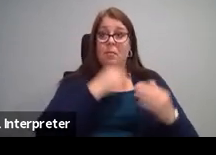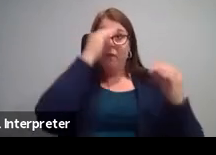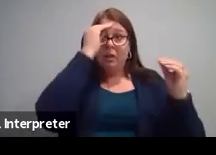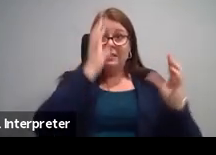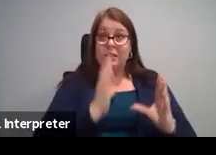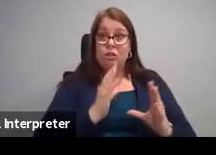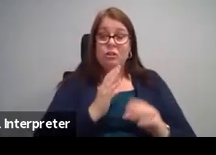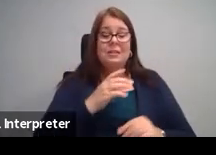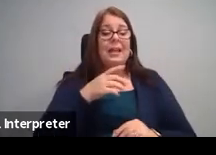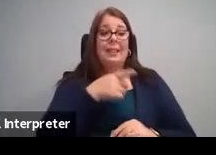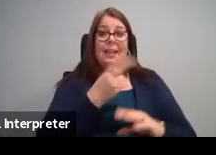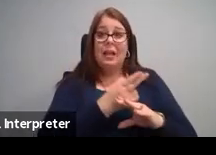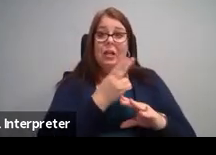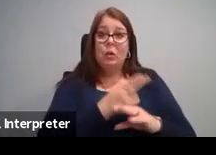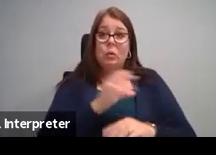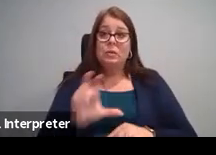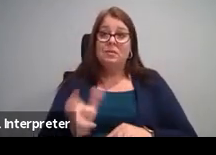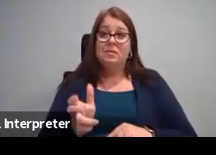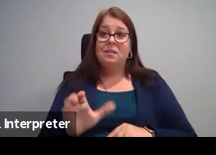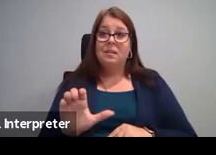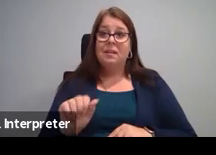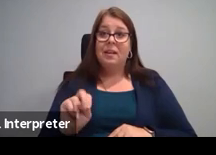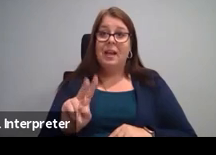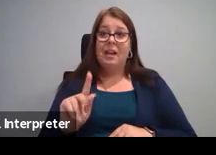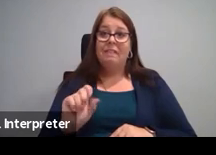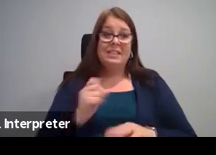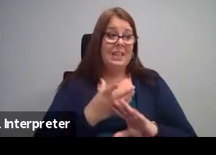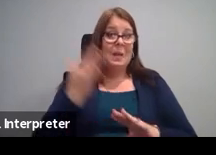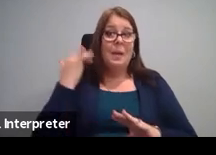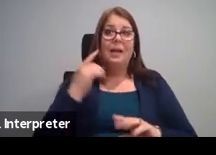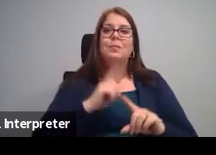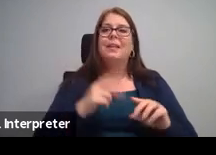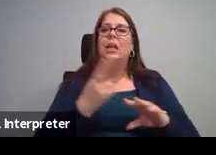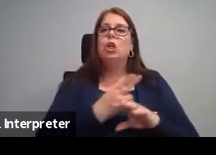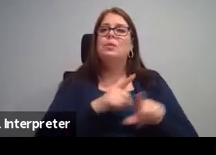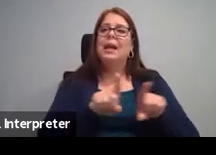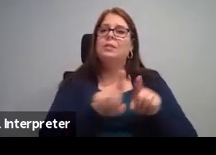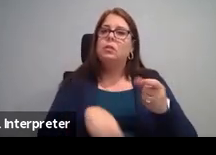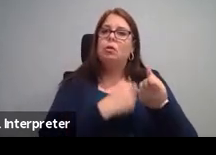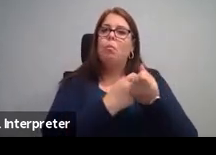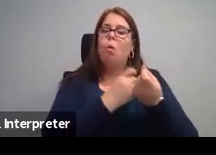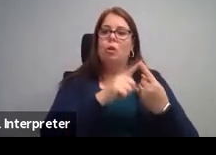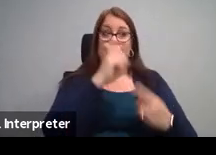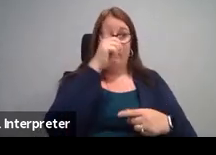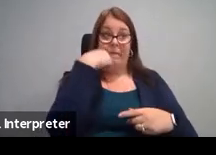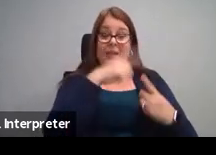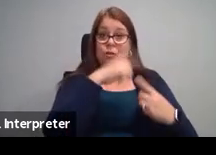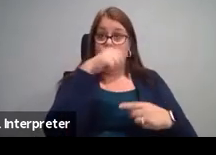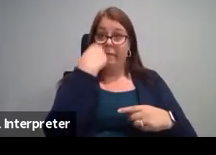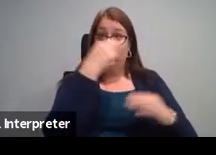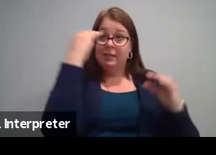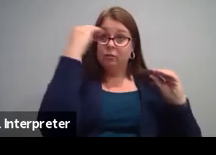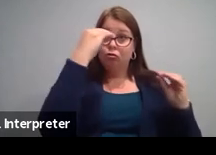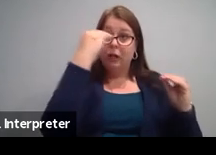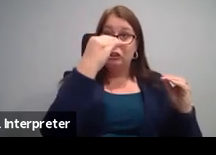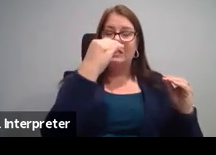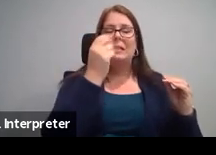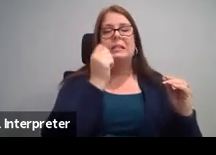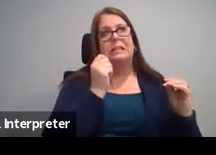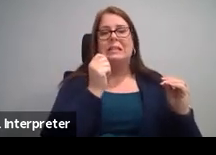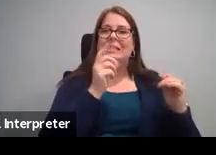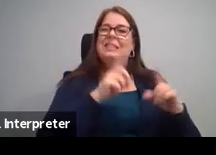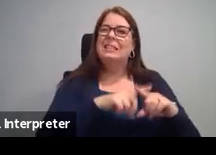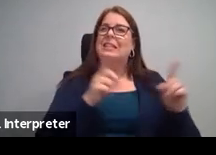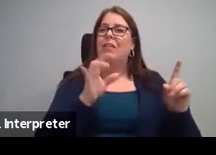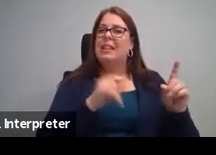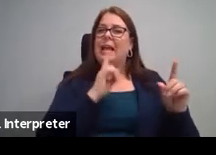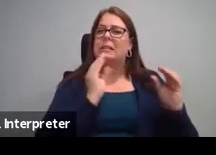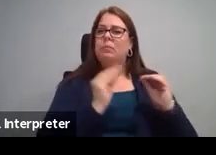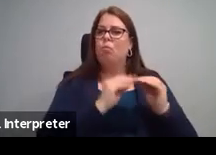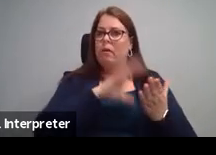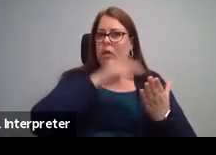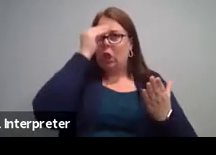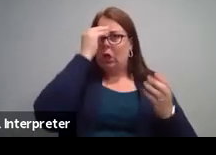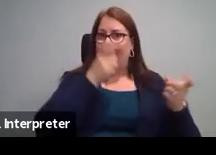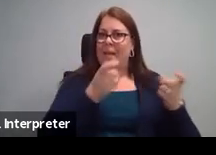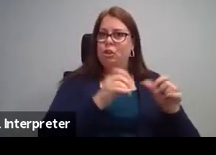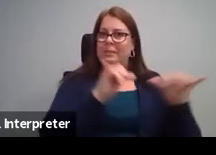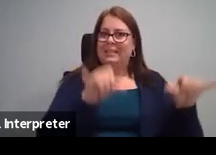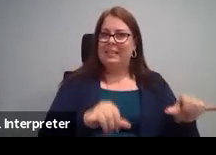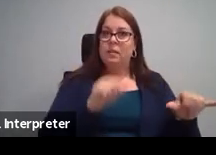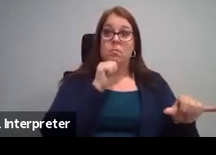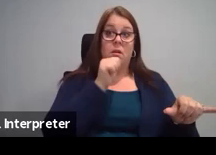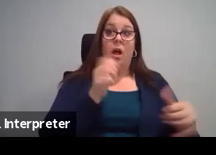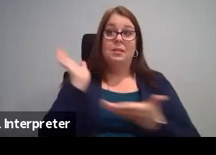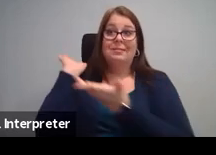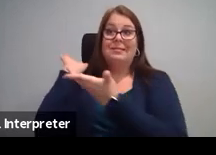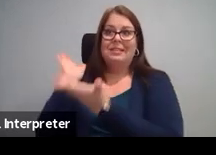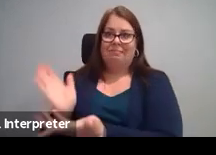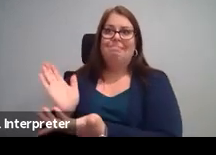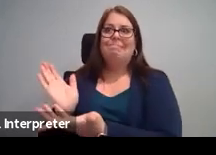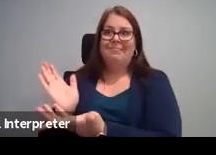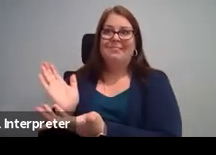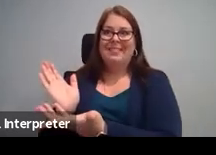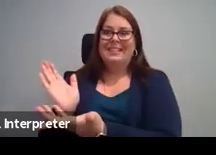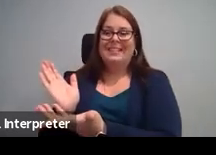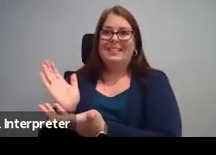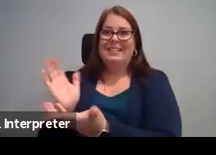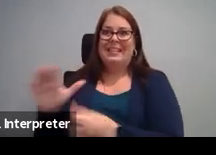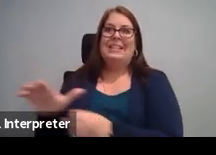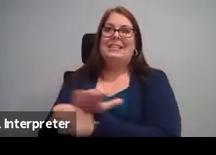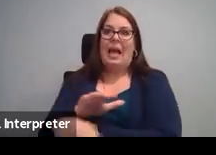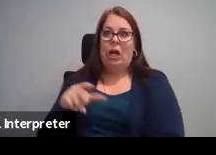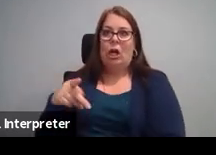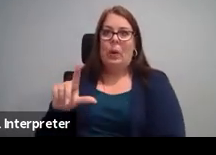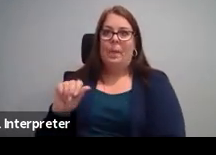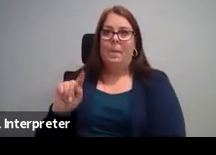Laurie Arnold: To support their face to face instruction. So Canvas supporting your face to face instruction is going to it serves more as a learning management system more as the, you know, just the the entire platform for all the course content so